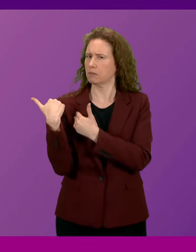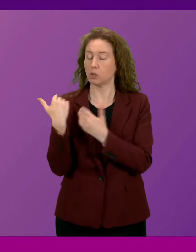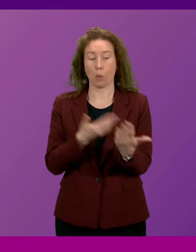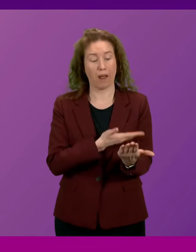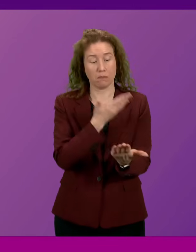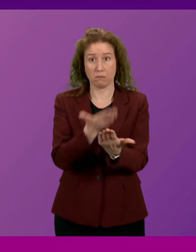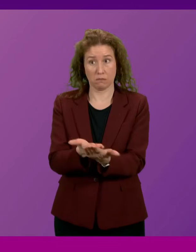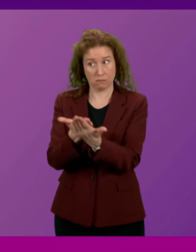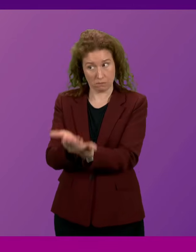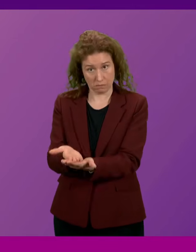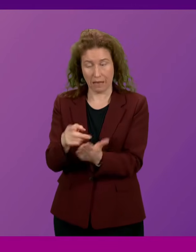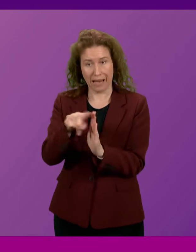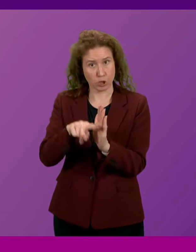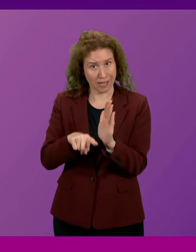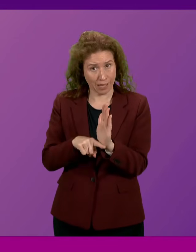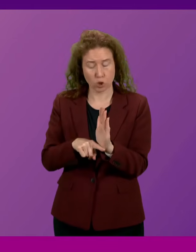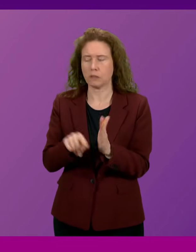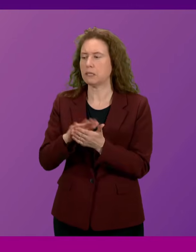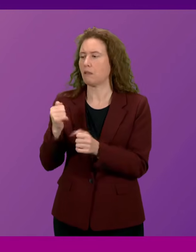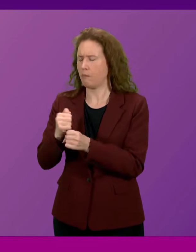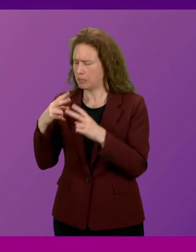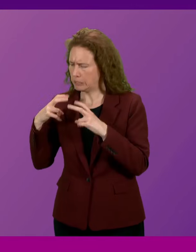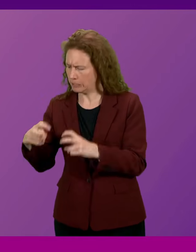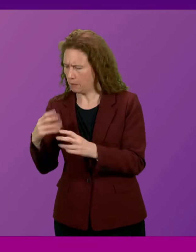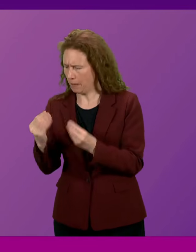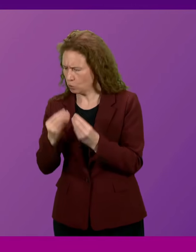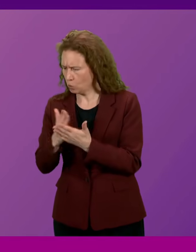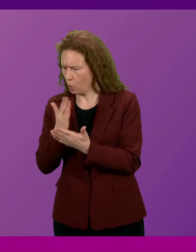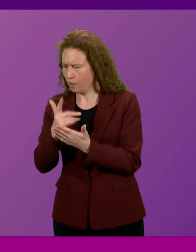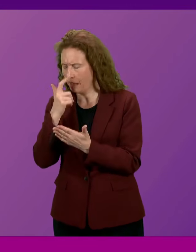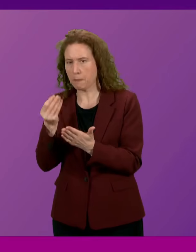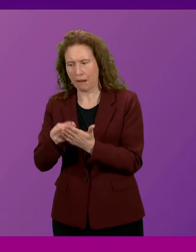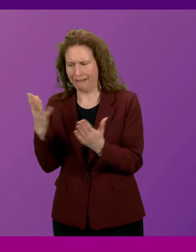legislation, and we must be satisfied that such an approach applies to all legislation.